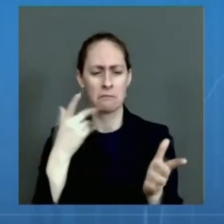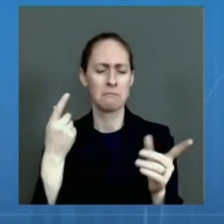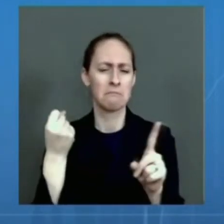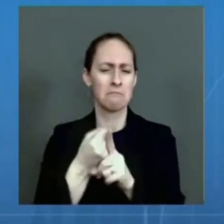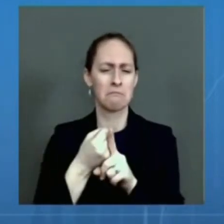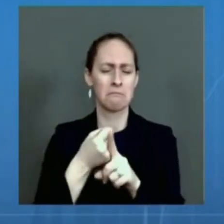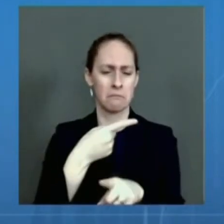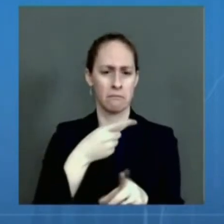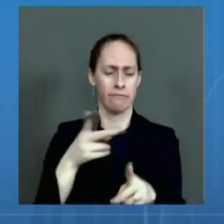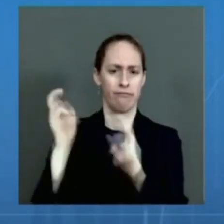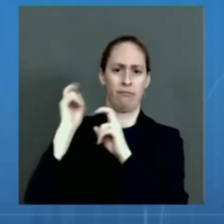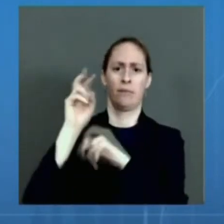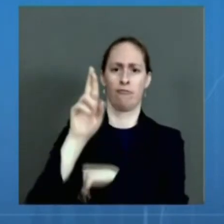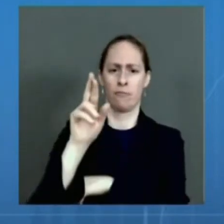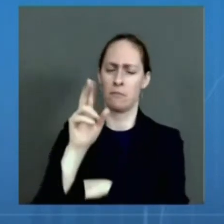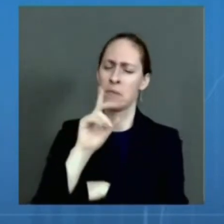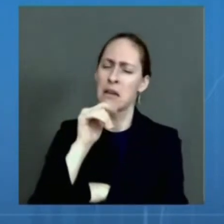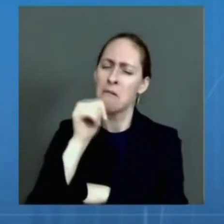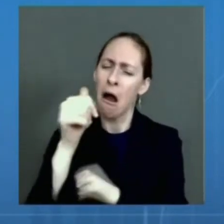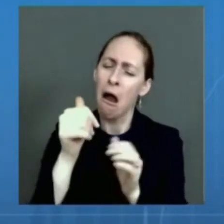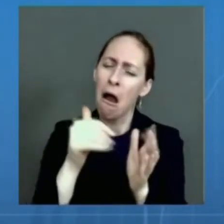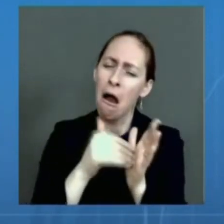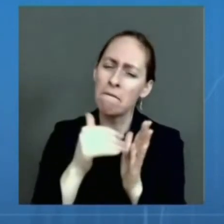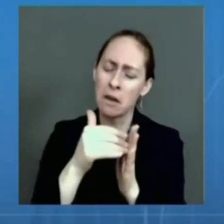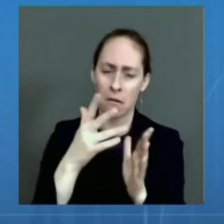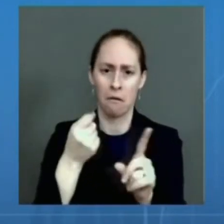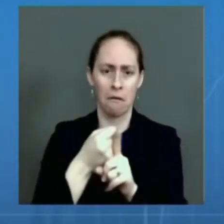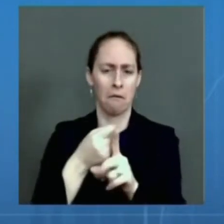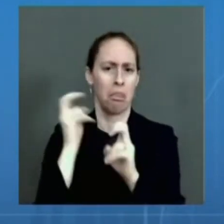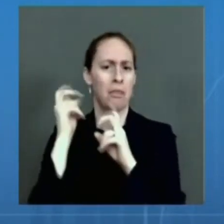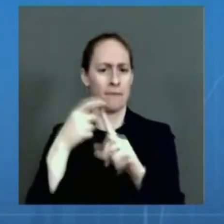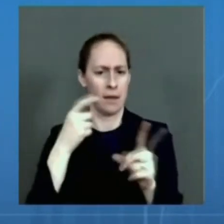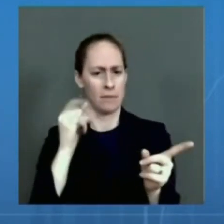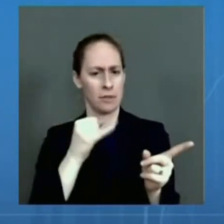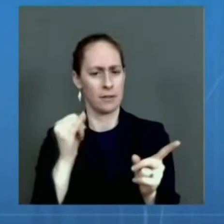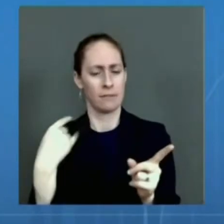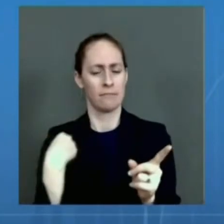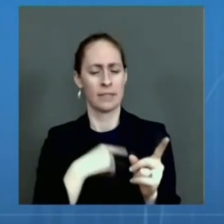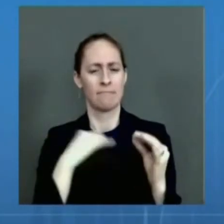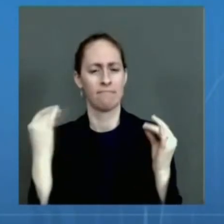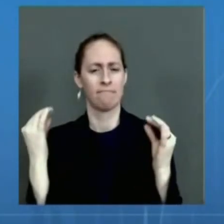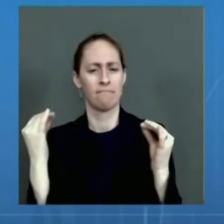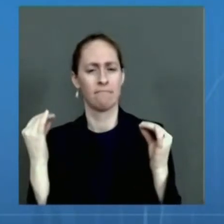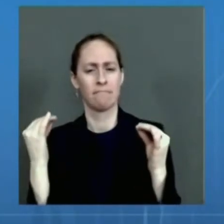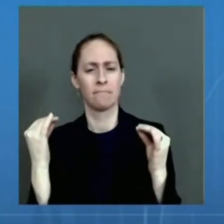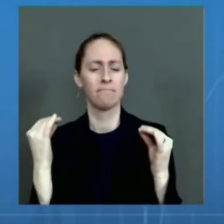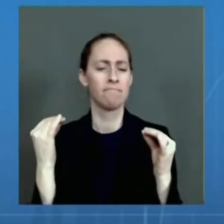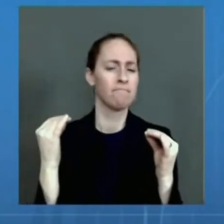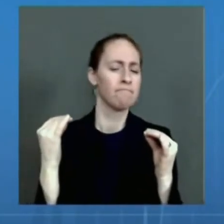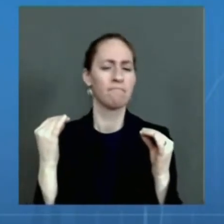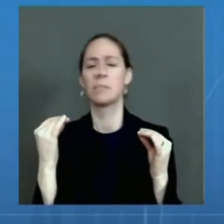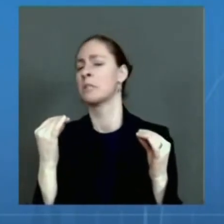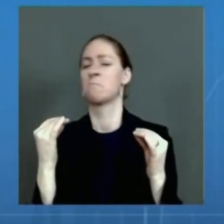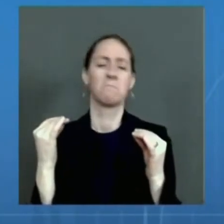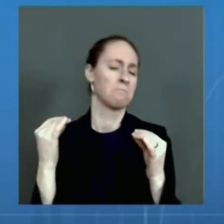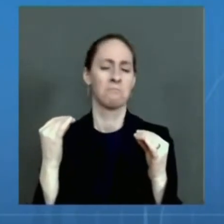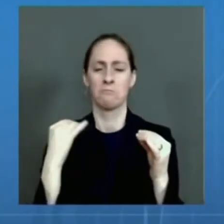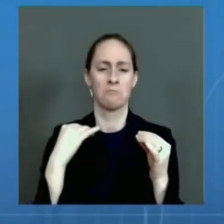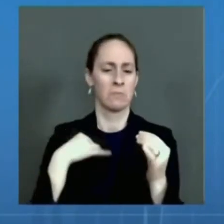COVID-19 VACCINE SUPPLY. FOLLOWING THEIR DISCUSSION ACIP MADE A RECOMMENDATION TO USE